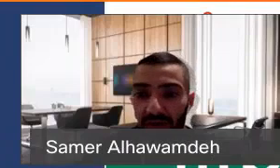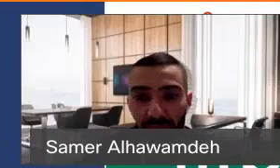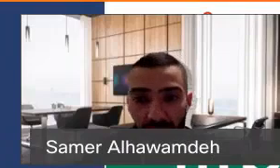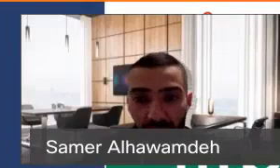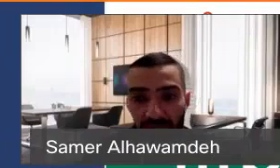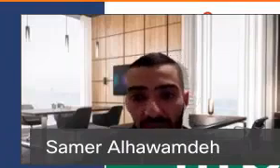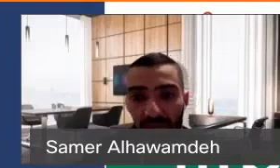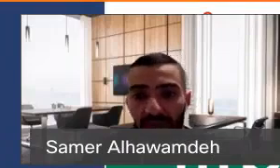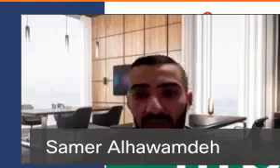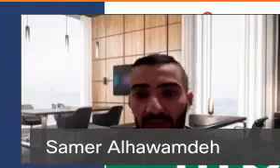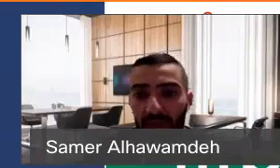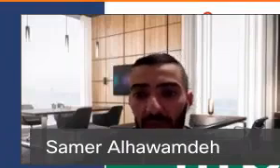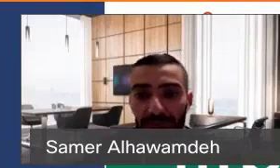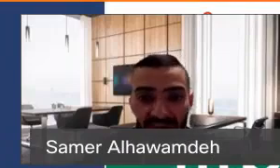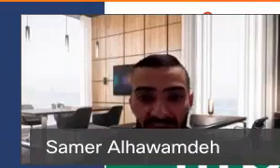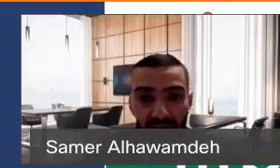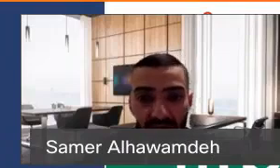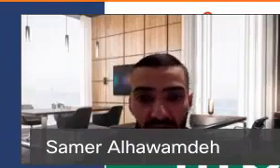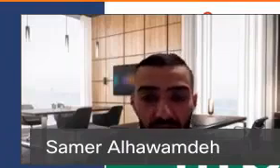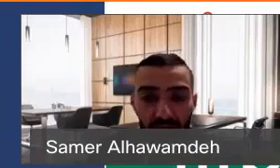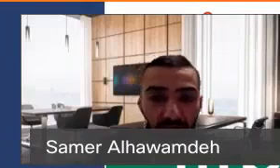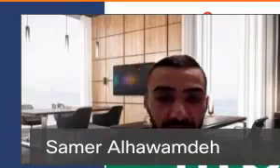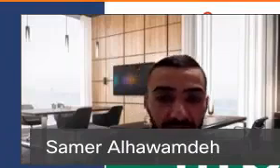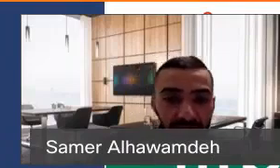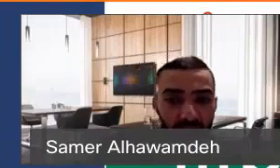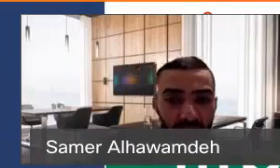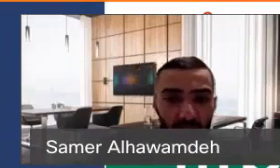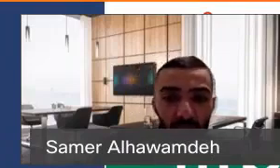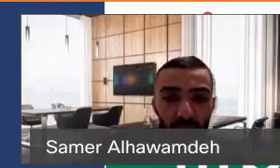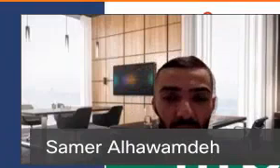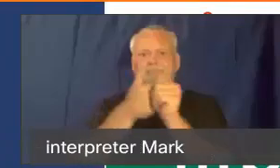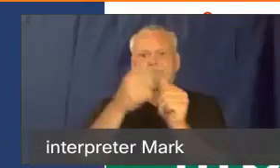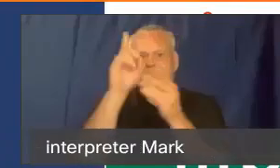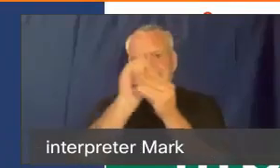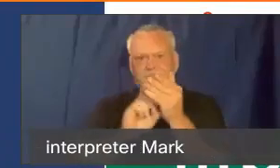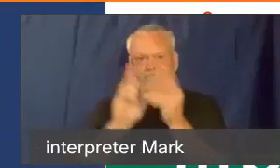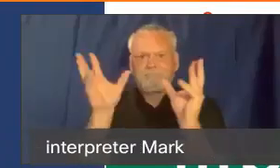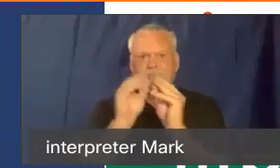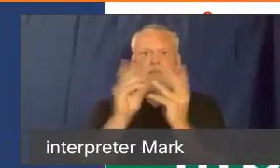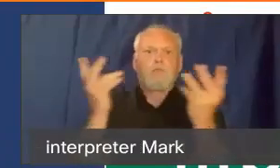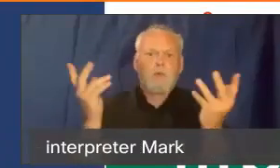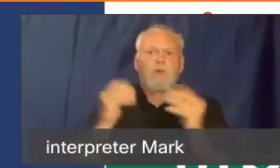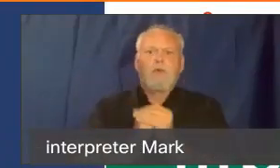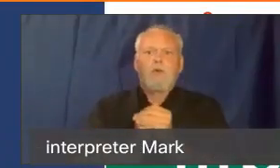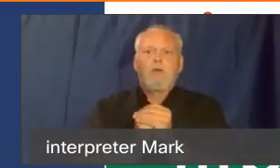Project for tied into the design and. We were coming here for this project.